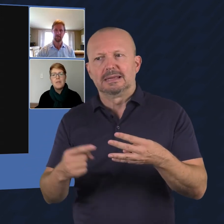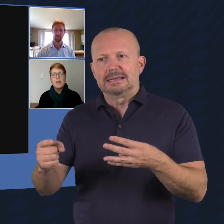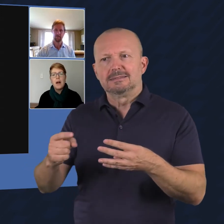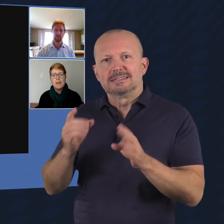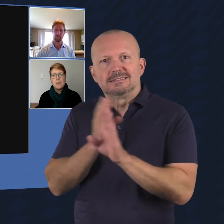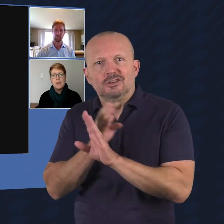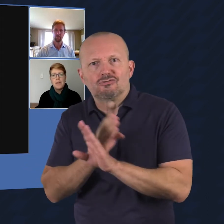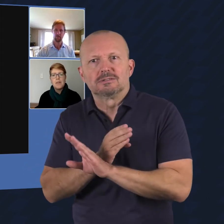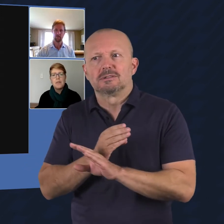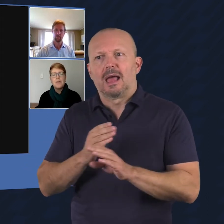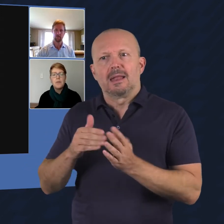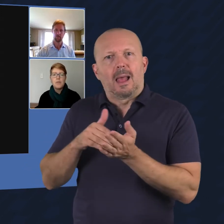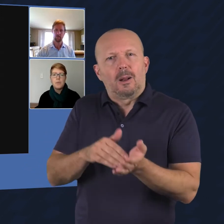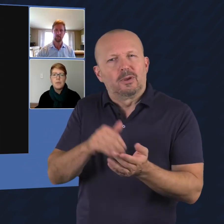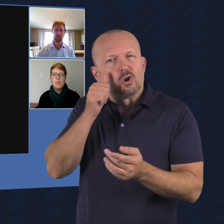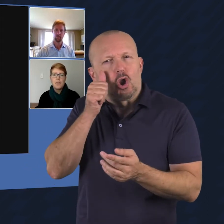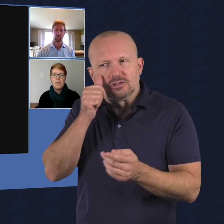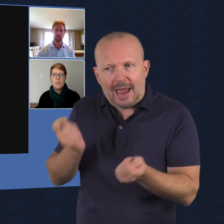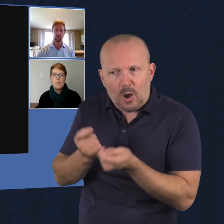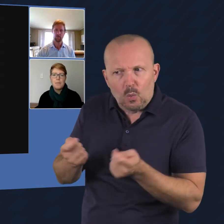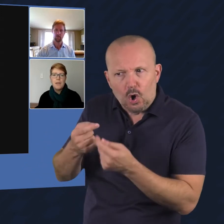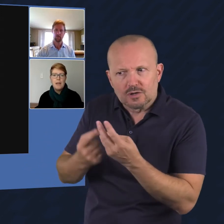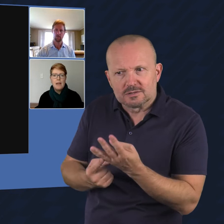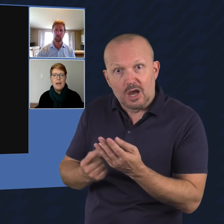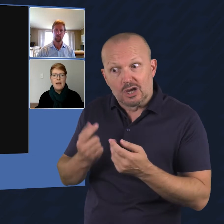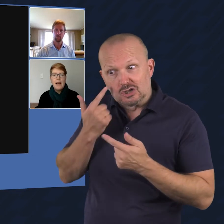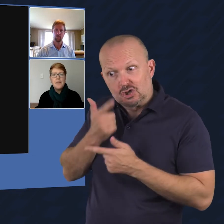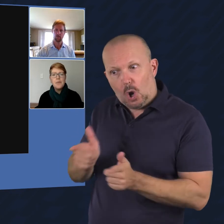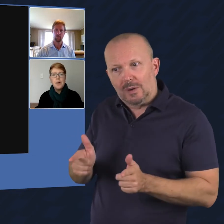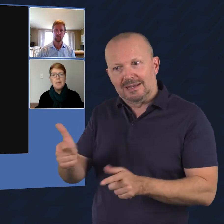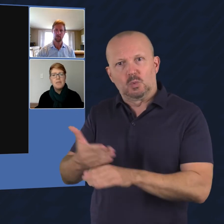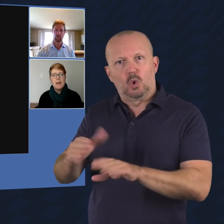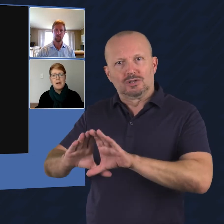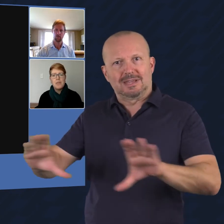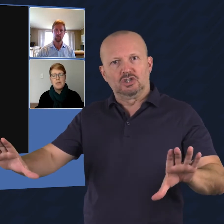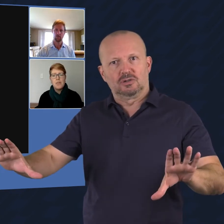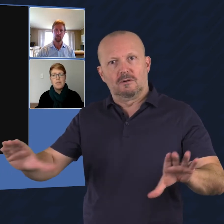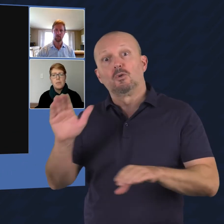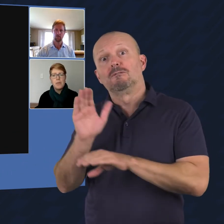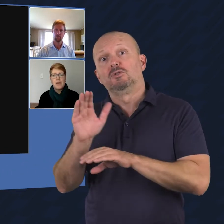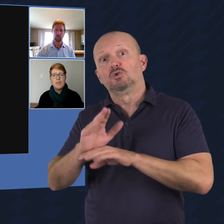a digital audio workstation for future researchers. As a form of migration for digital preservation,